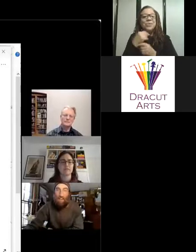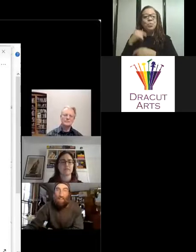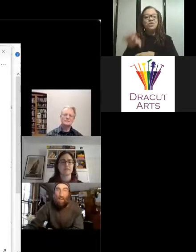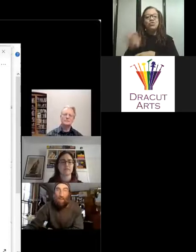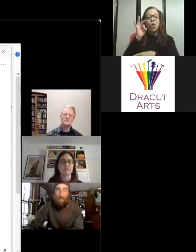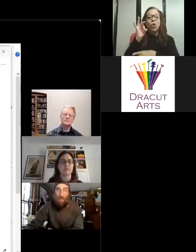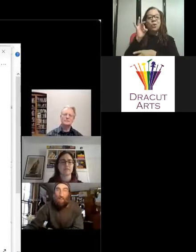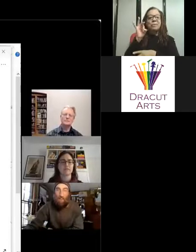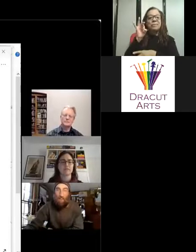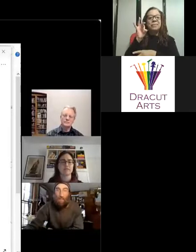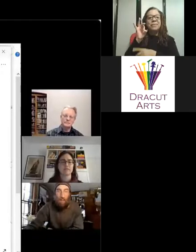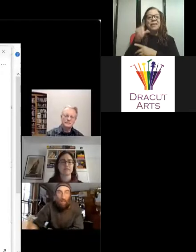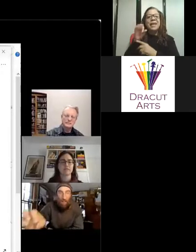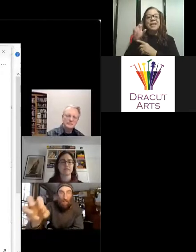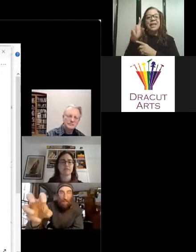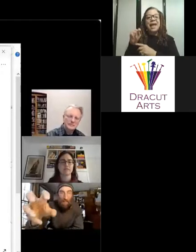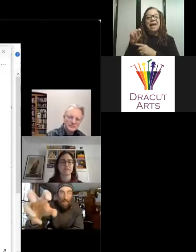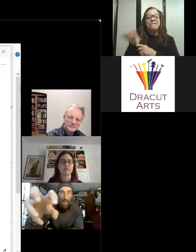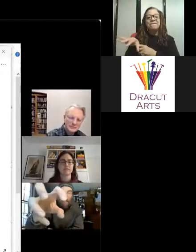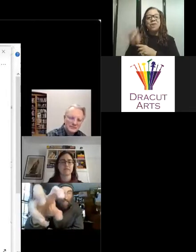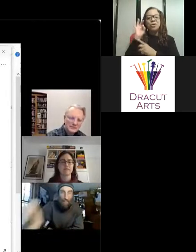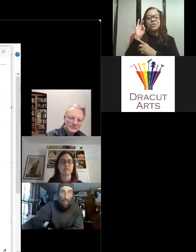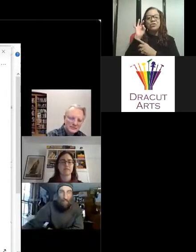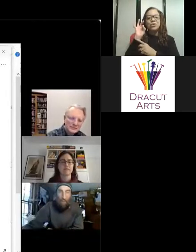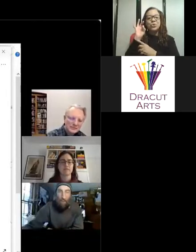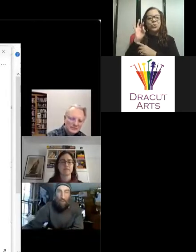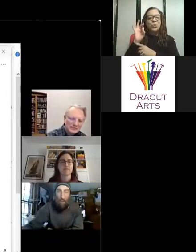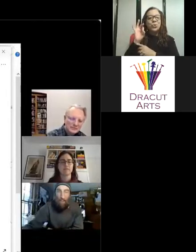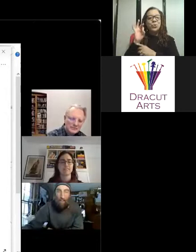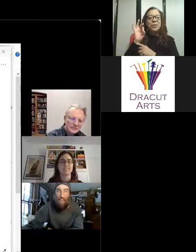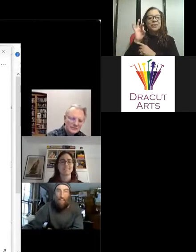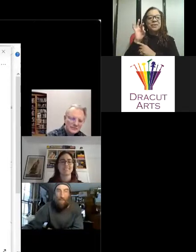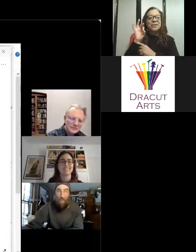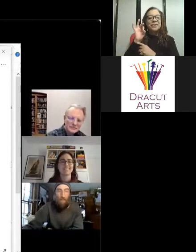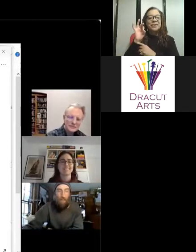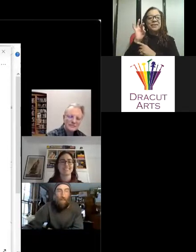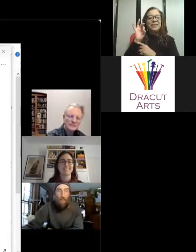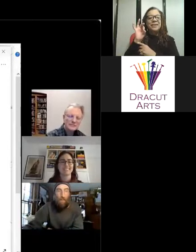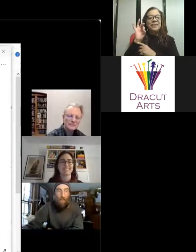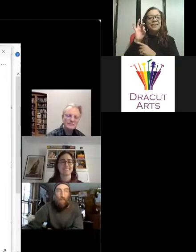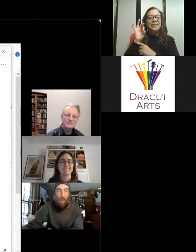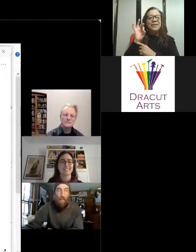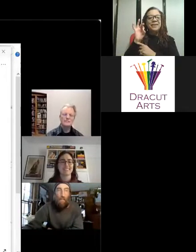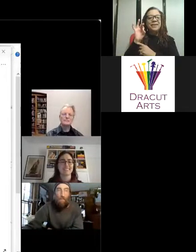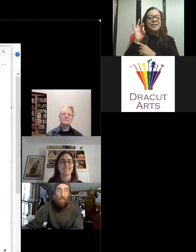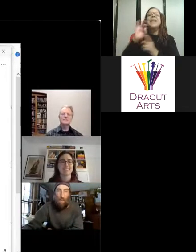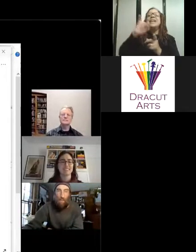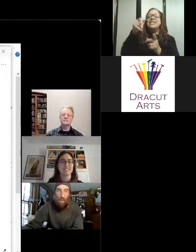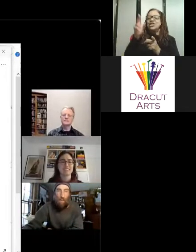And the lot falls too. I like the crooked hand reaching for a straw, I think they drew straws. "Johnny Gibbs! Huzzah!"